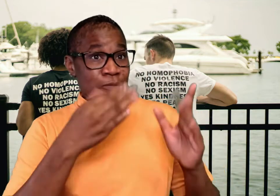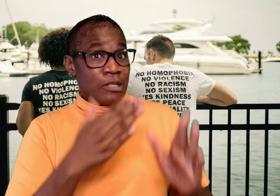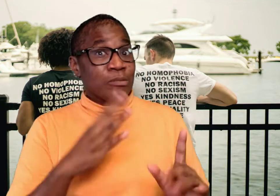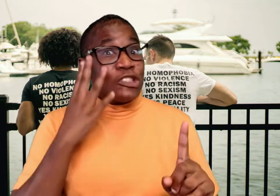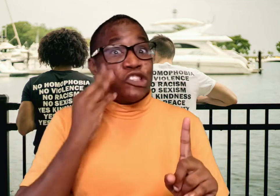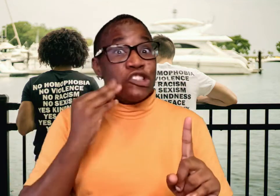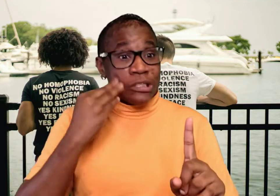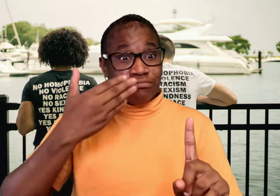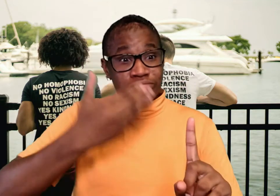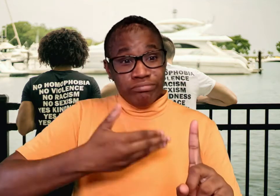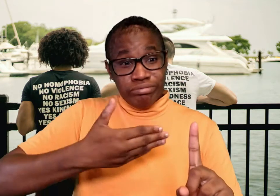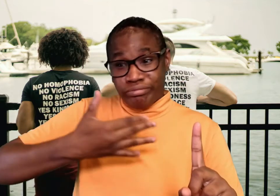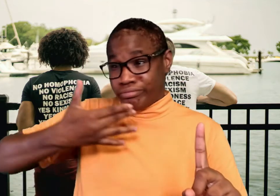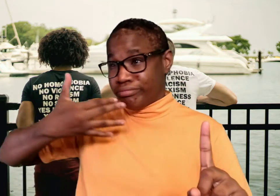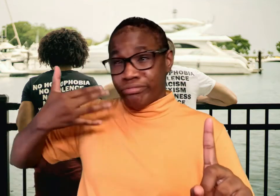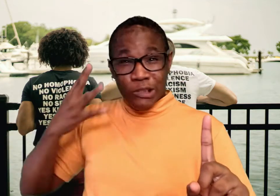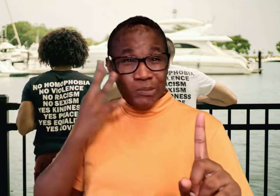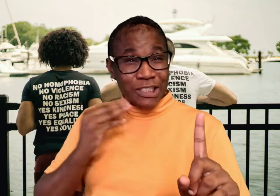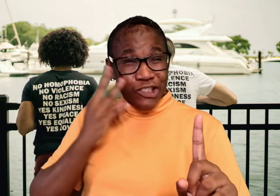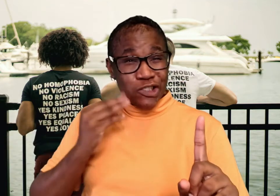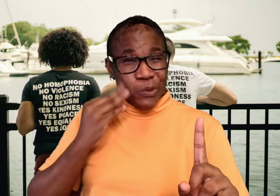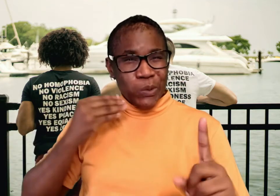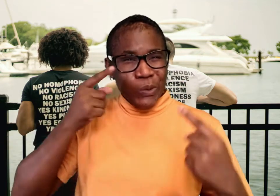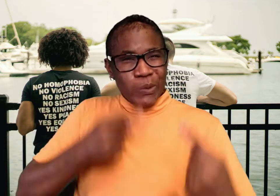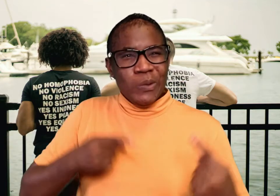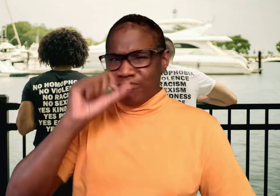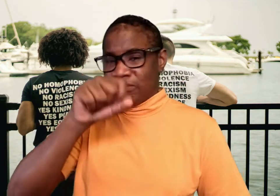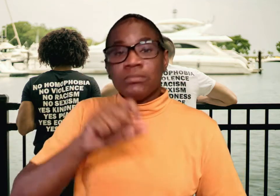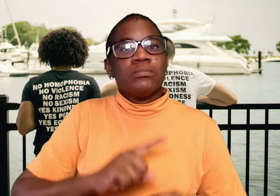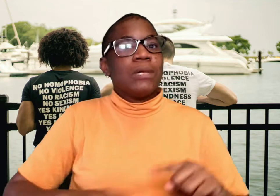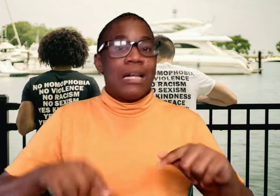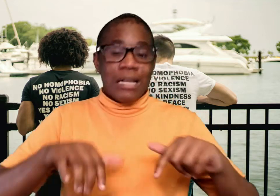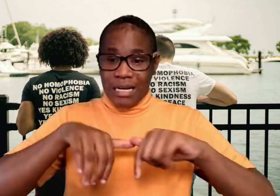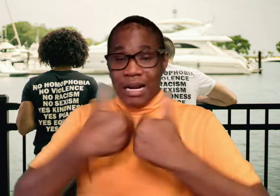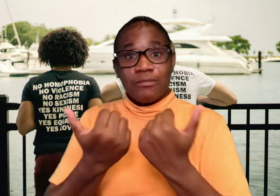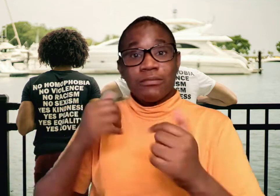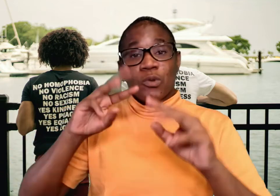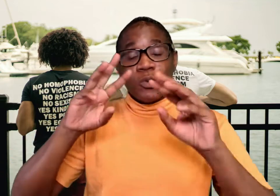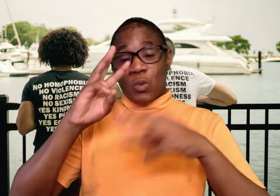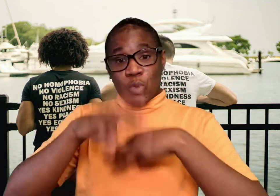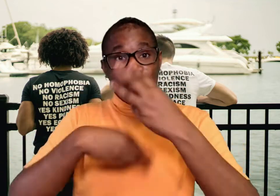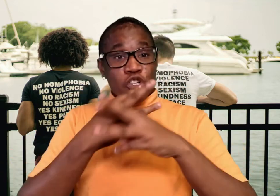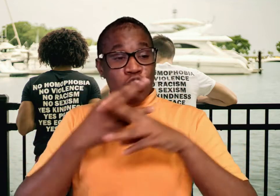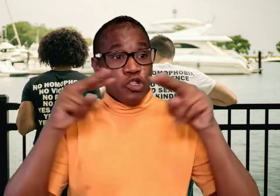A white person’s individual experience with struggle is valid, but let’s talk about